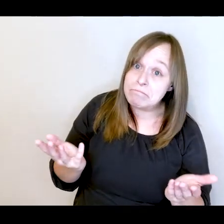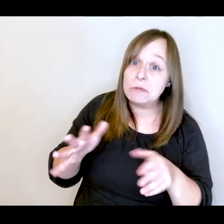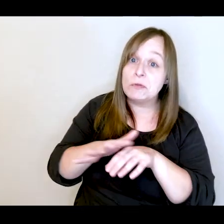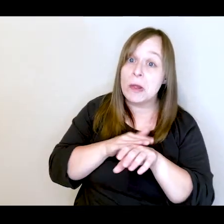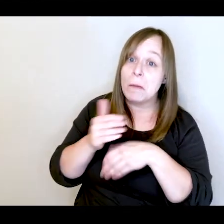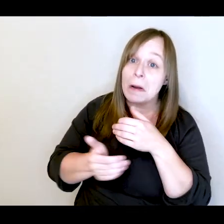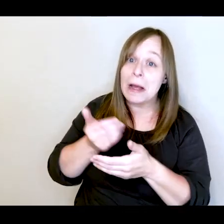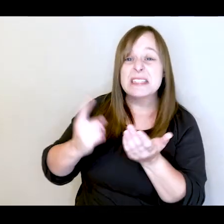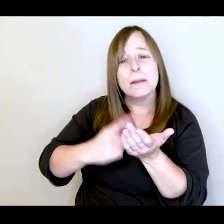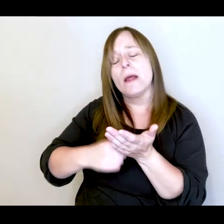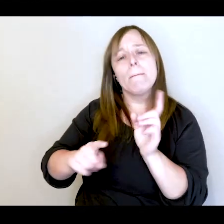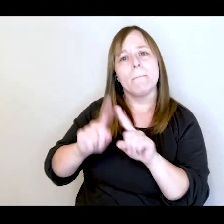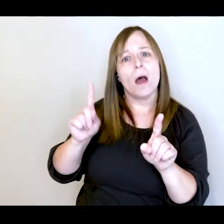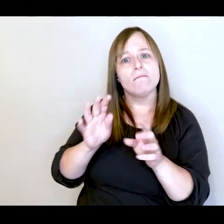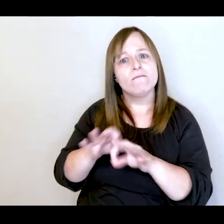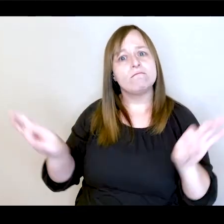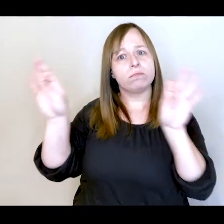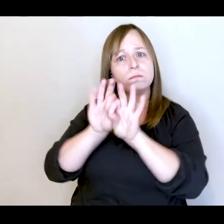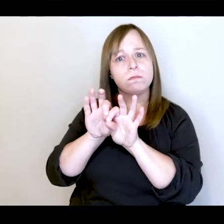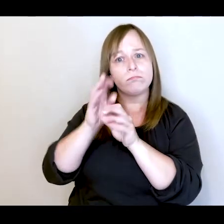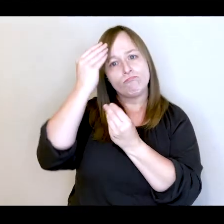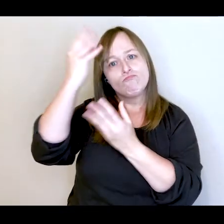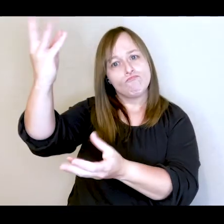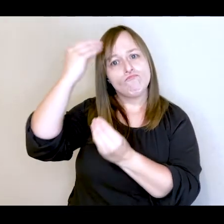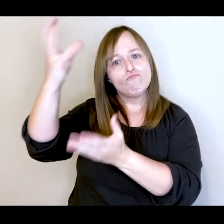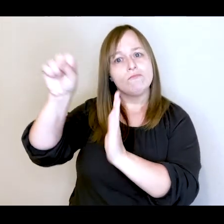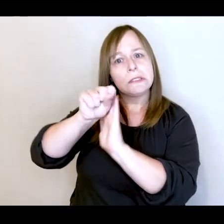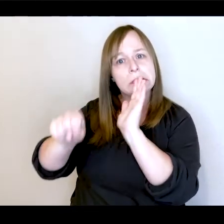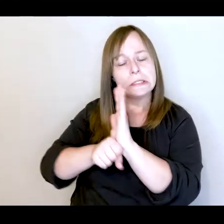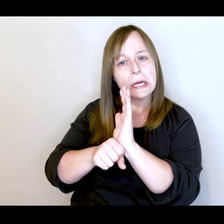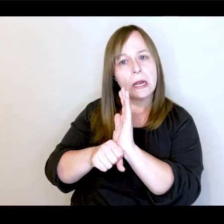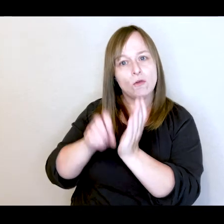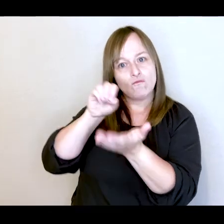be slow, but there's real value in reporting to the state to make a record